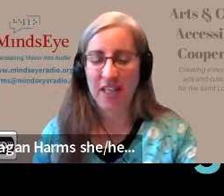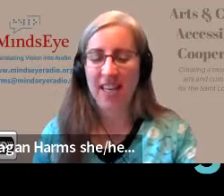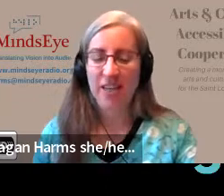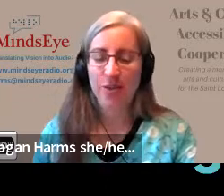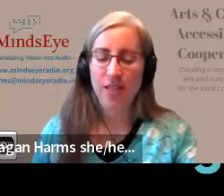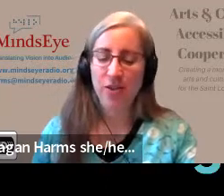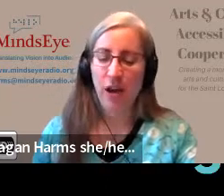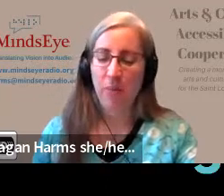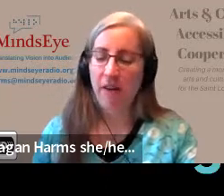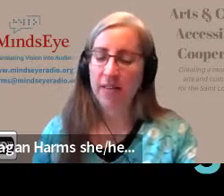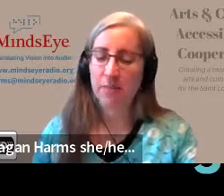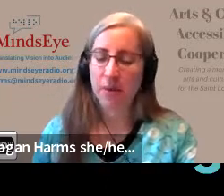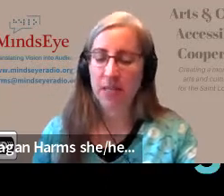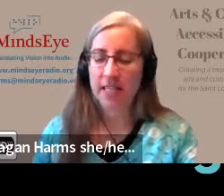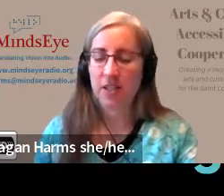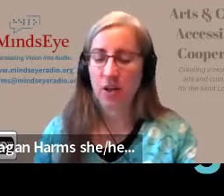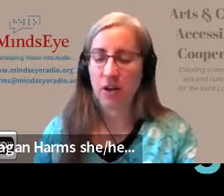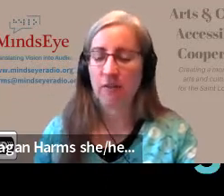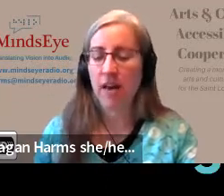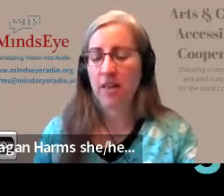two sister nonprofits built to serve the